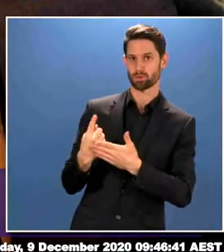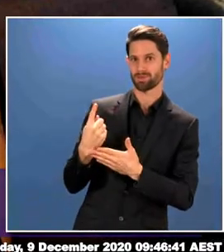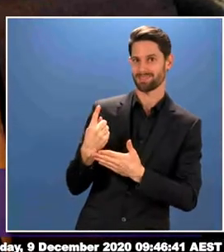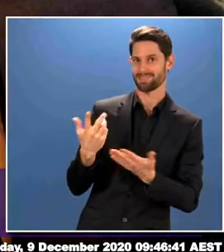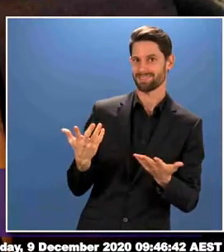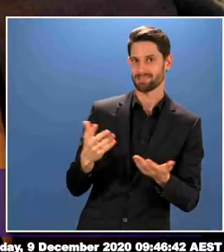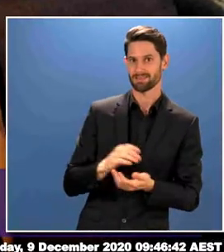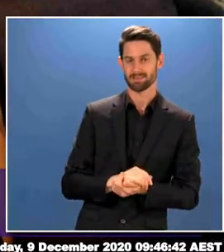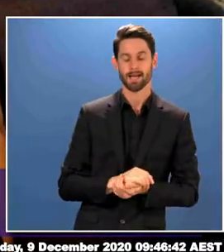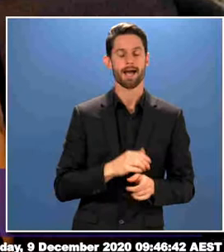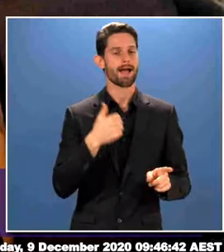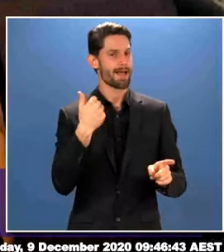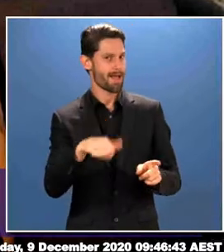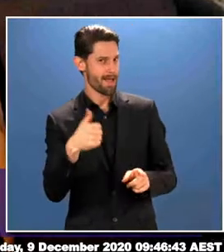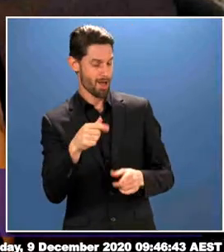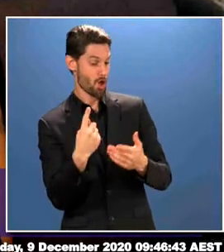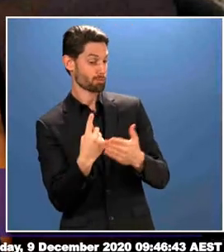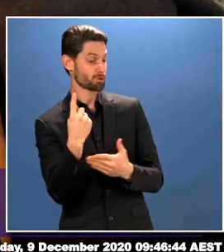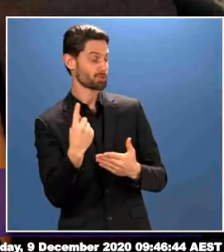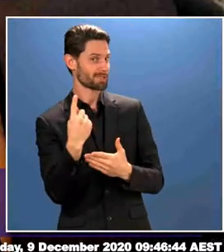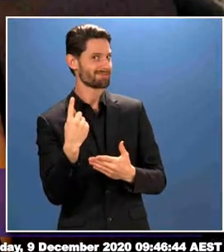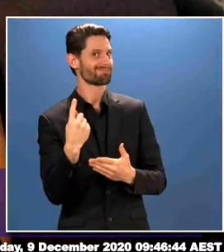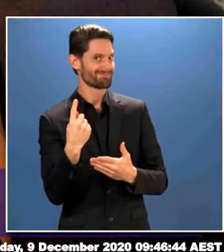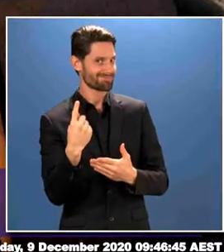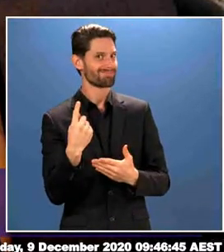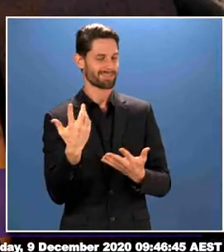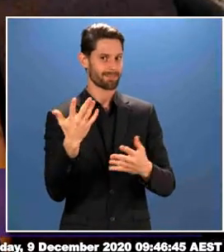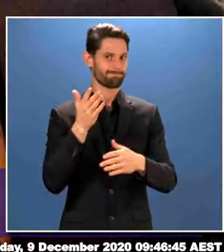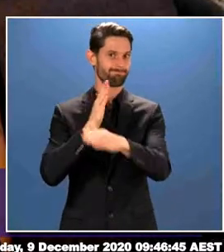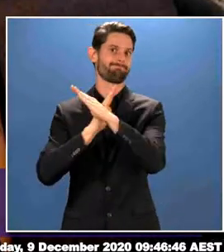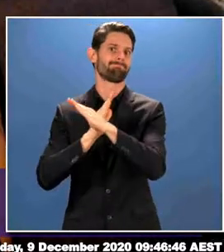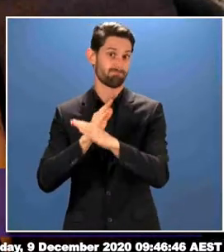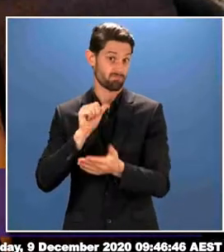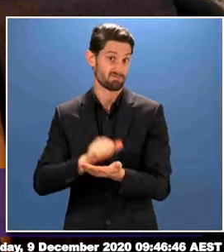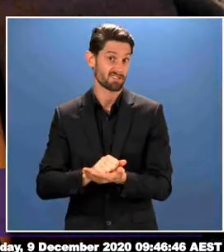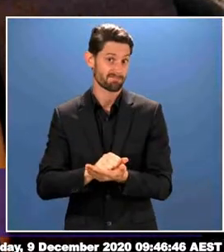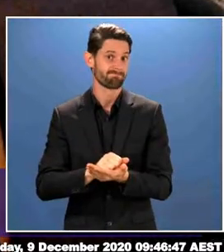The concept of opportunity that we will keep coming back to, throughout the Royal Commission.